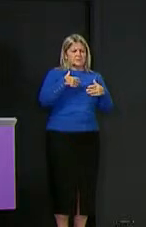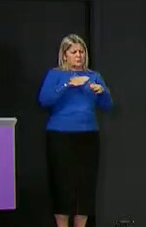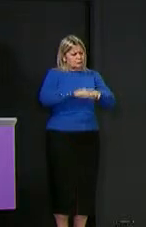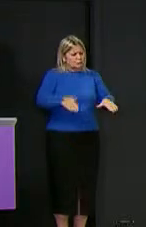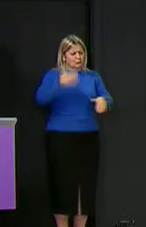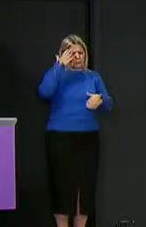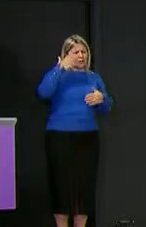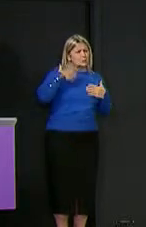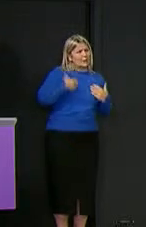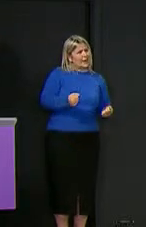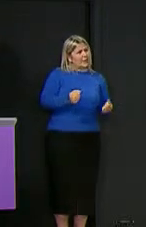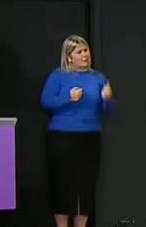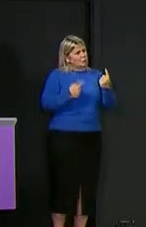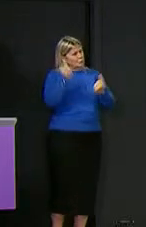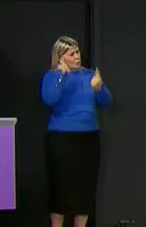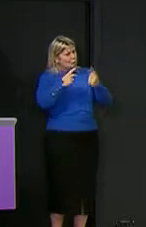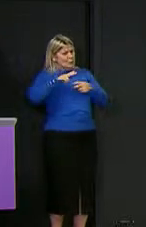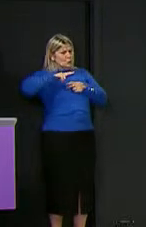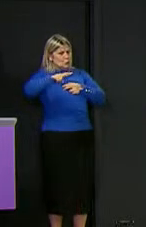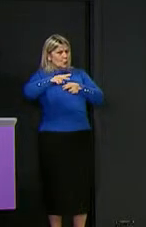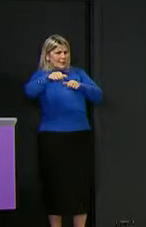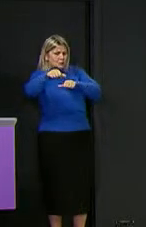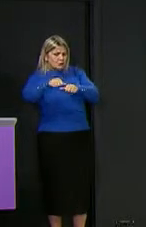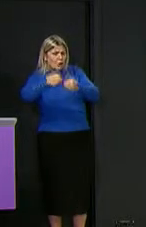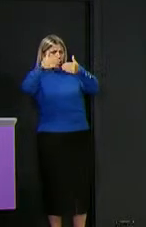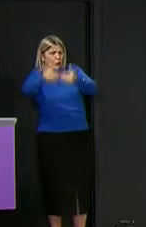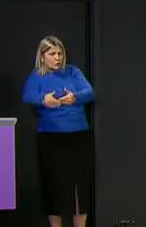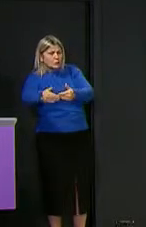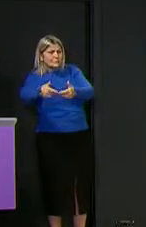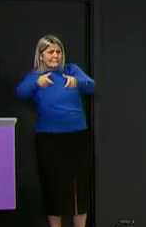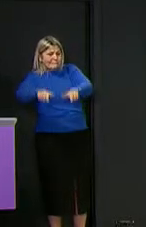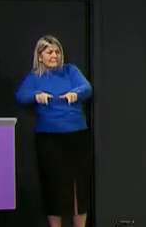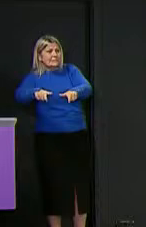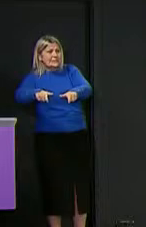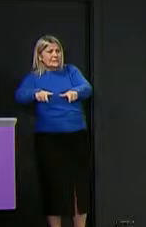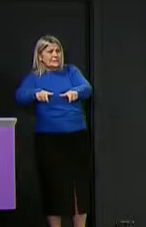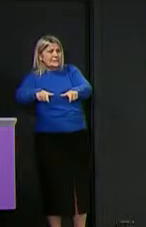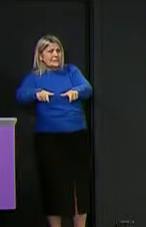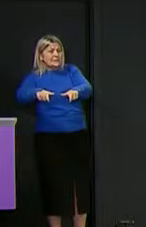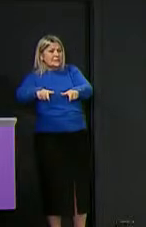circuit breaker even for two weeks, with kids prevented from seeing each other, and possibly